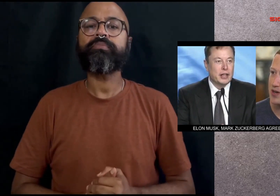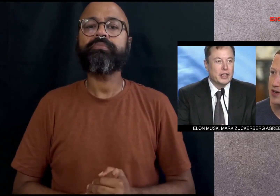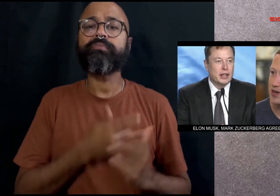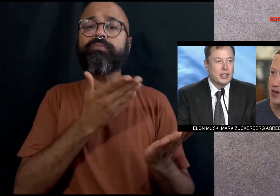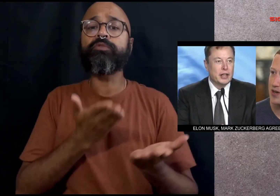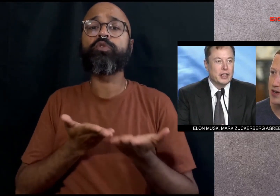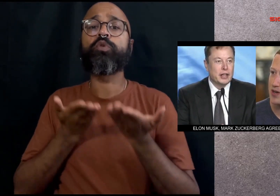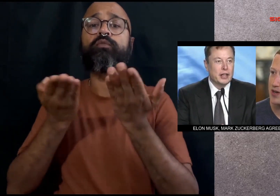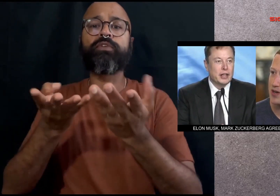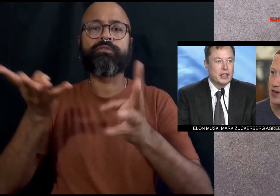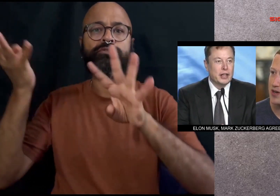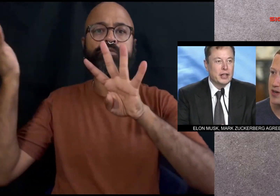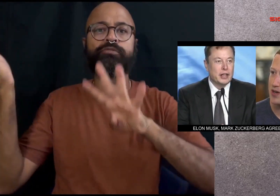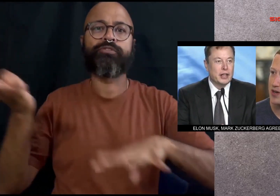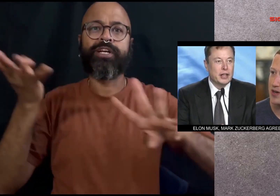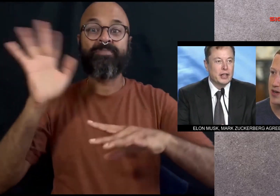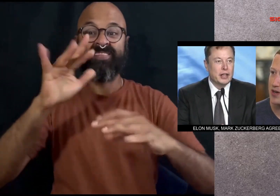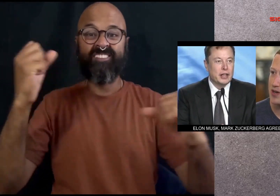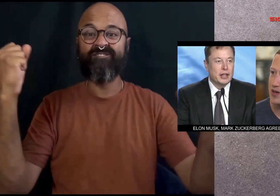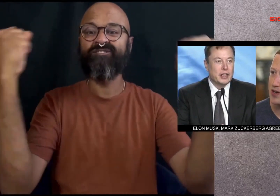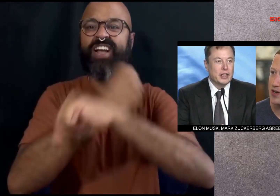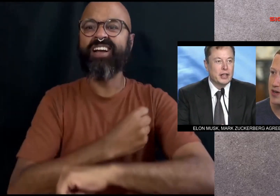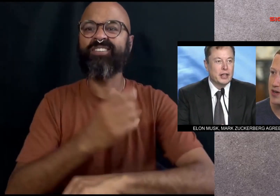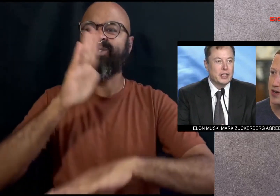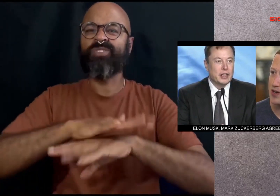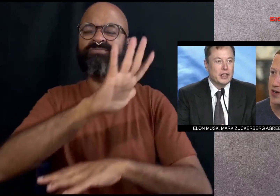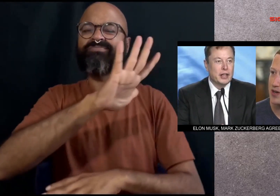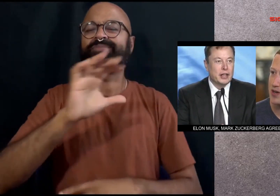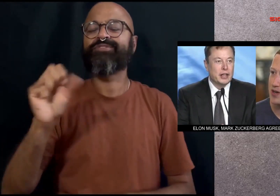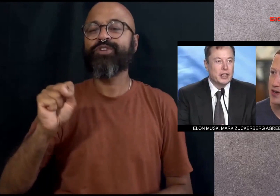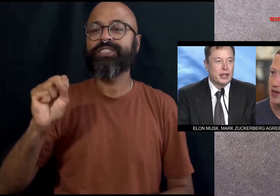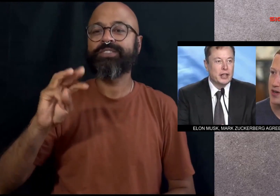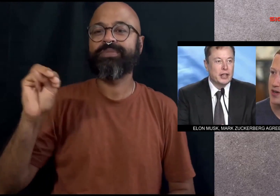and he offered to stream the fight on his social media platform